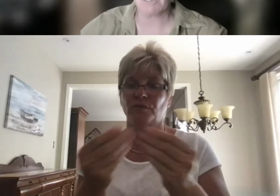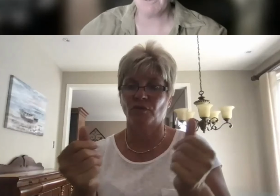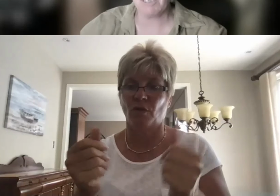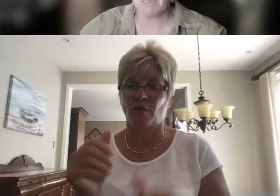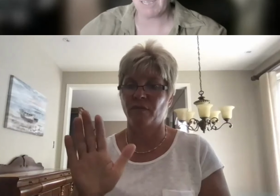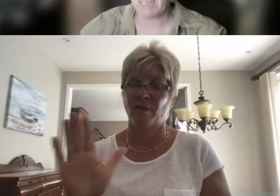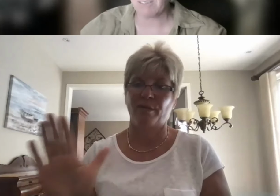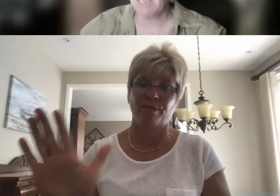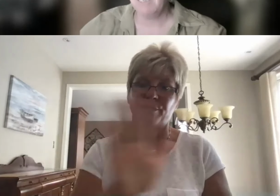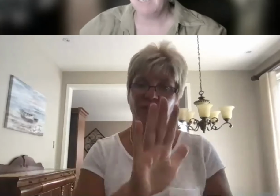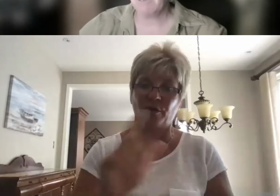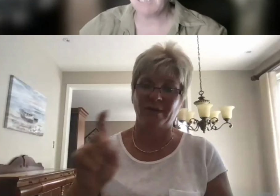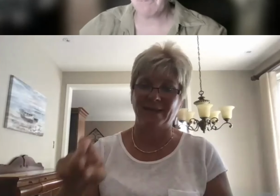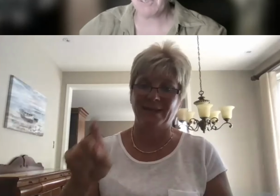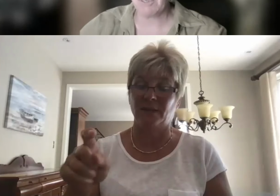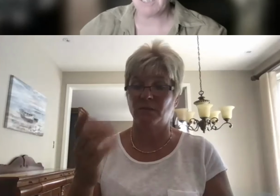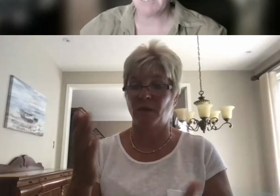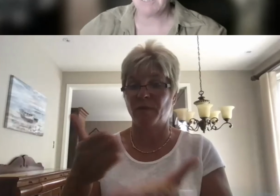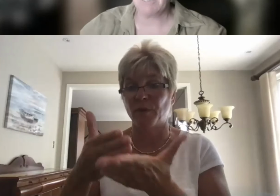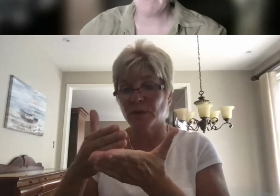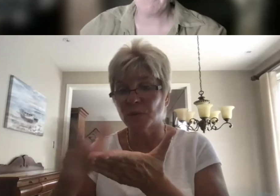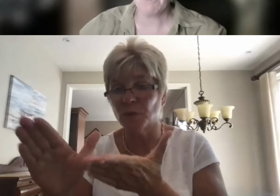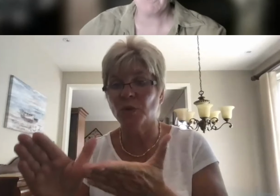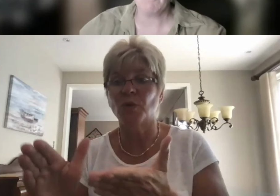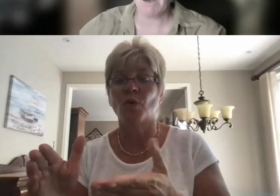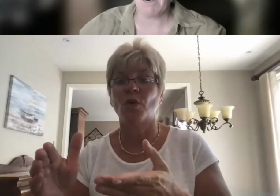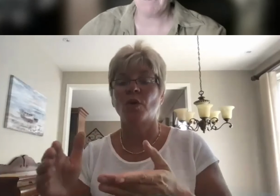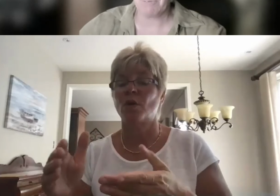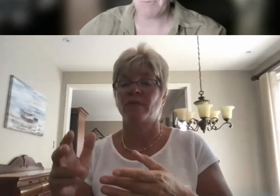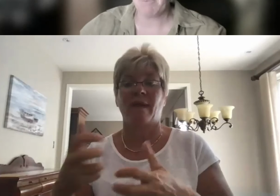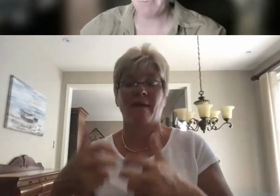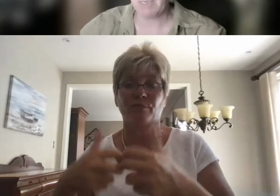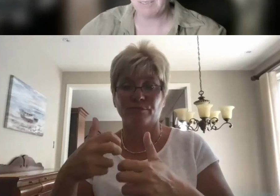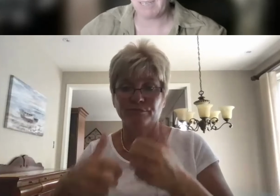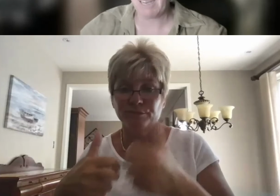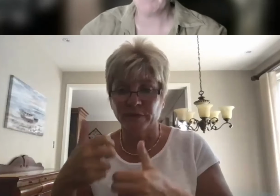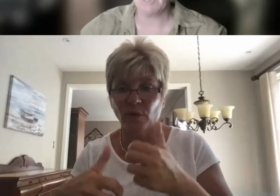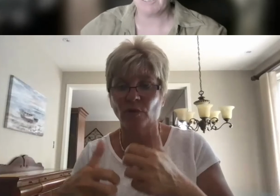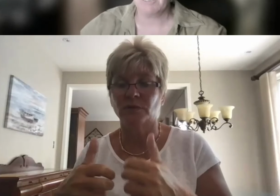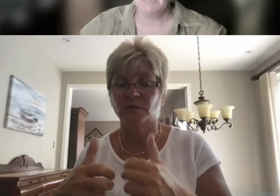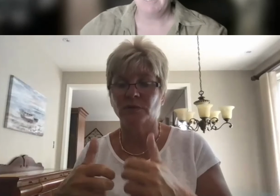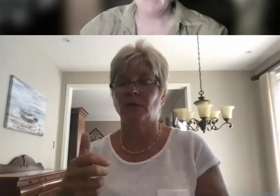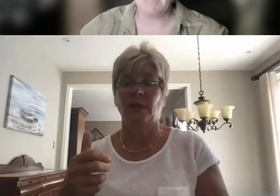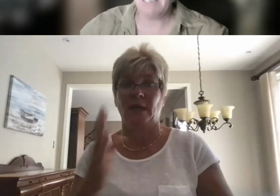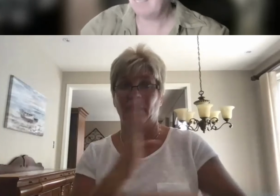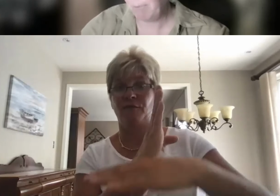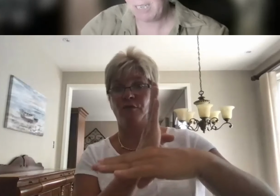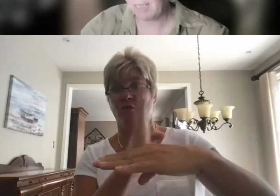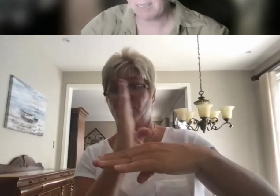excluded or that has great difficulty. The further you are from the average meaning,